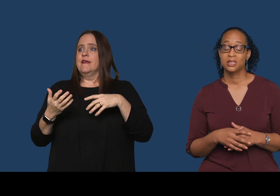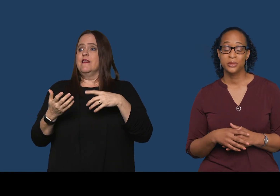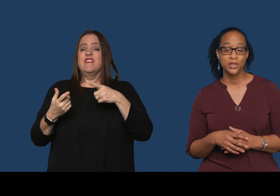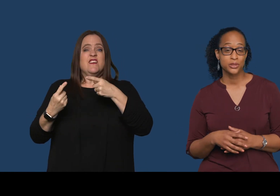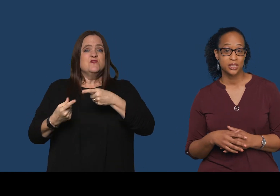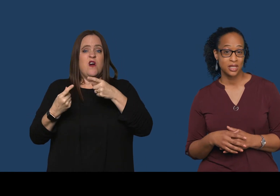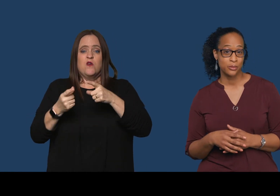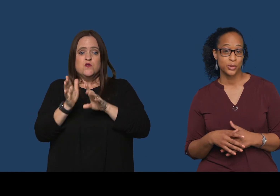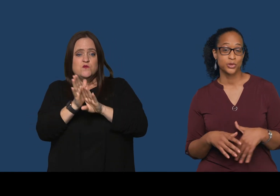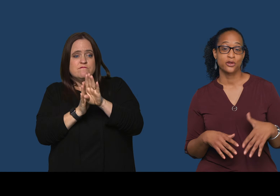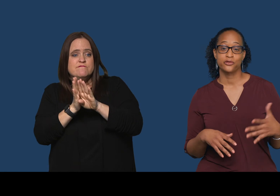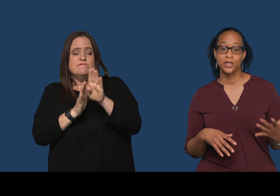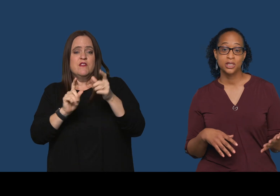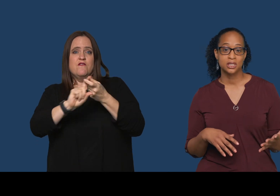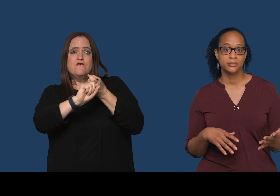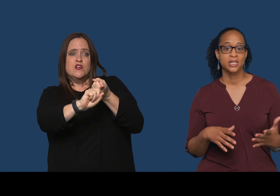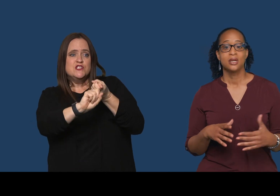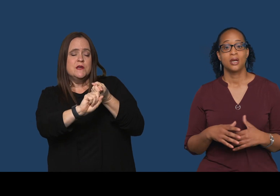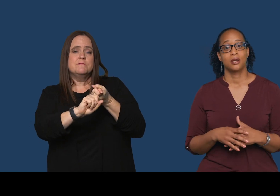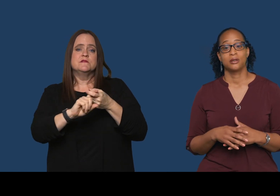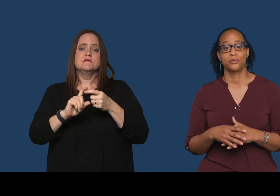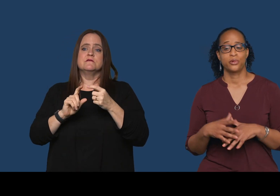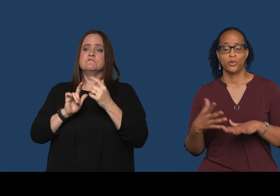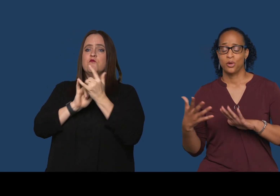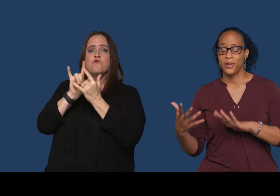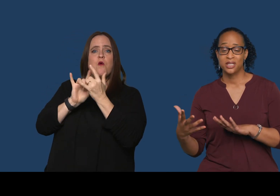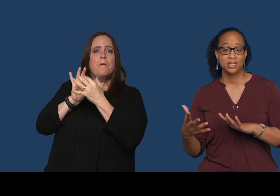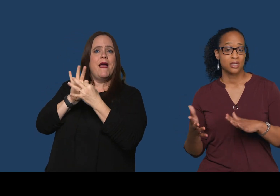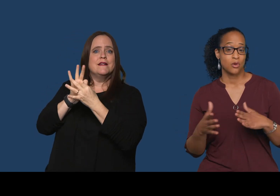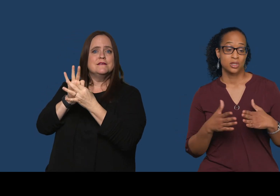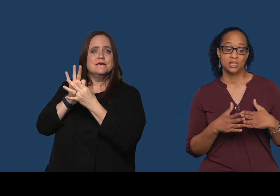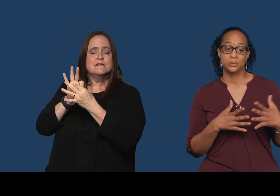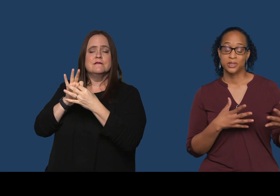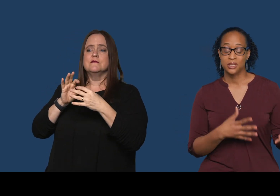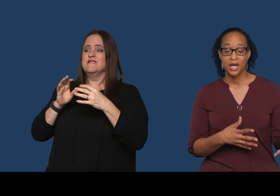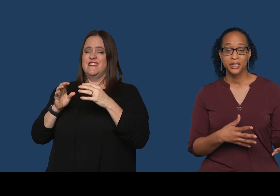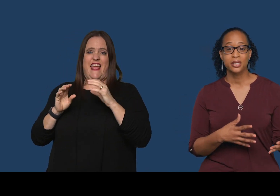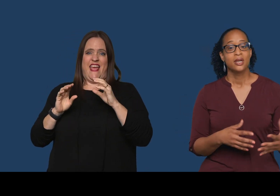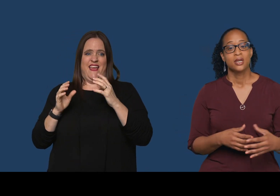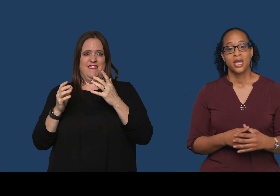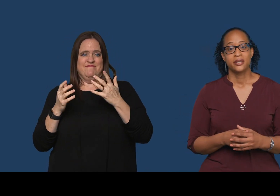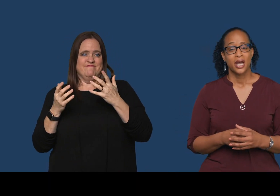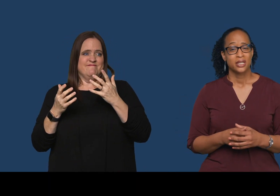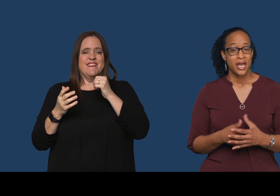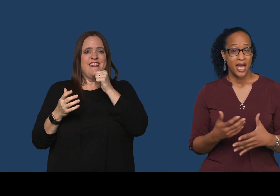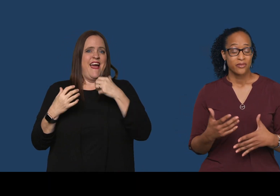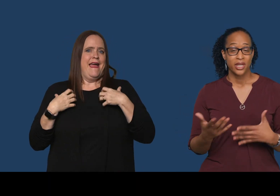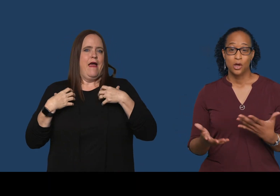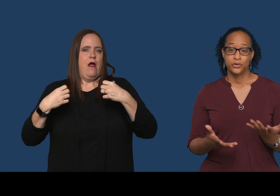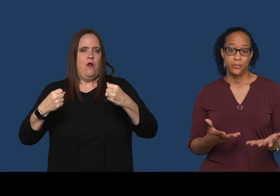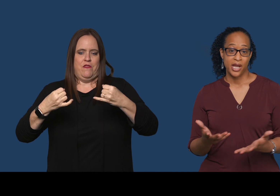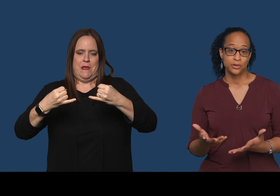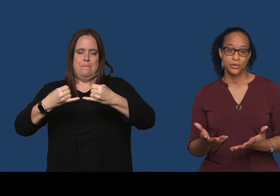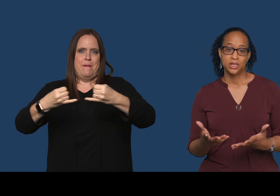Some of those examples are friendships, romantic or just platonic, and not having healthy boundaries.